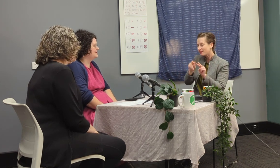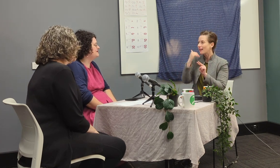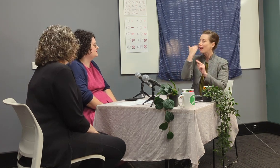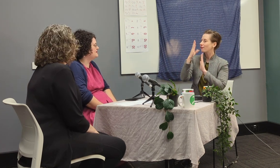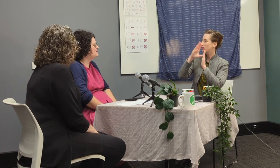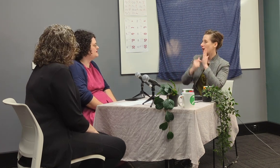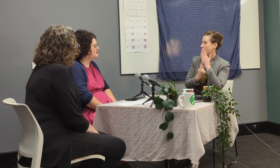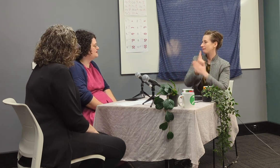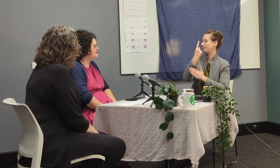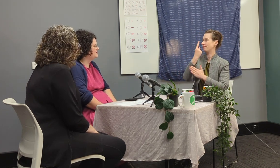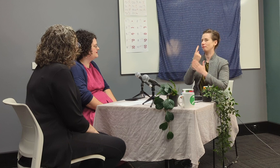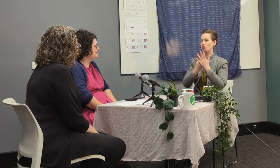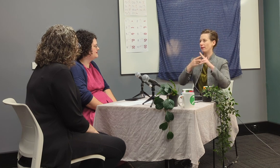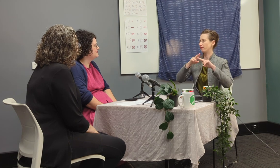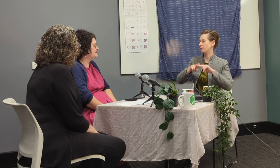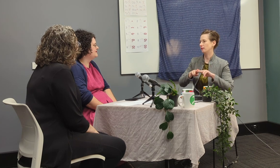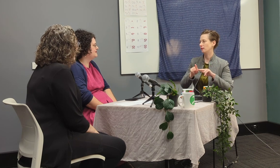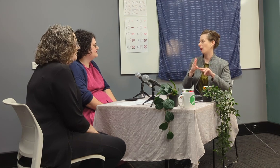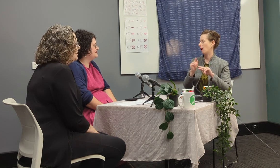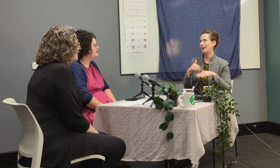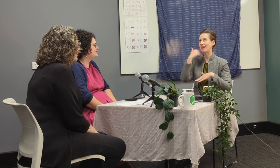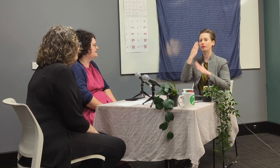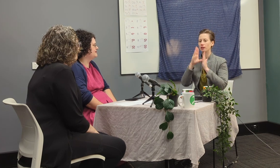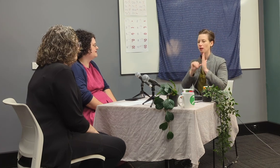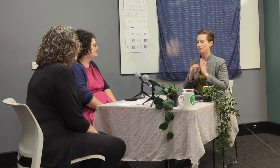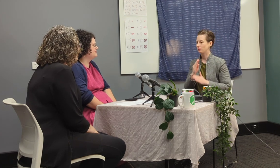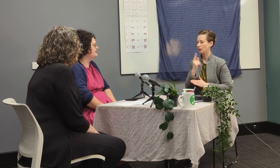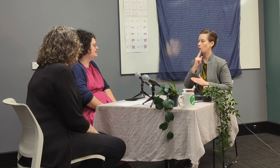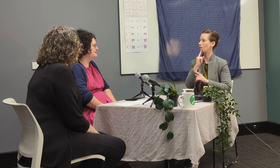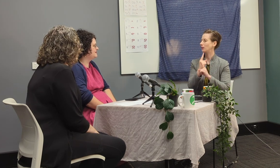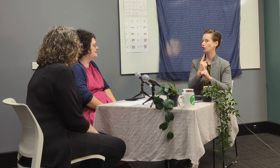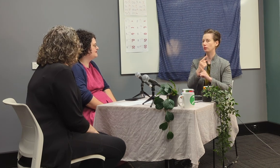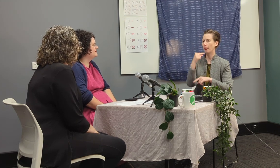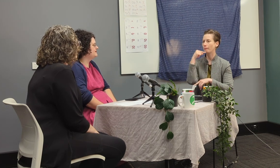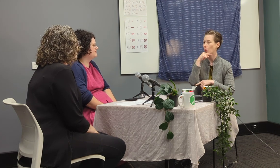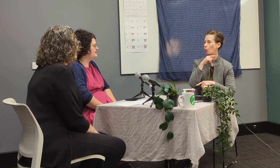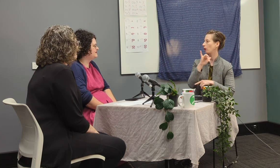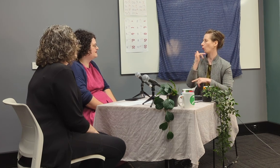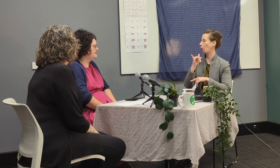We went back to those narratives, and every time referencing occurred, such as when somebody